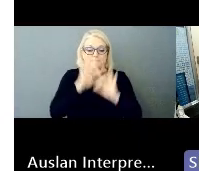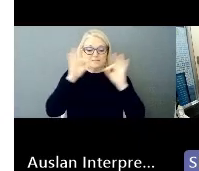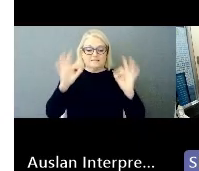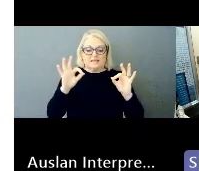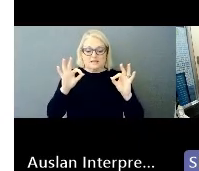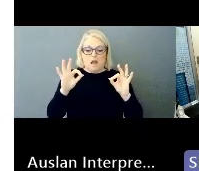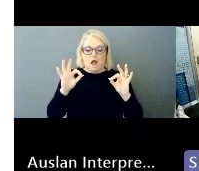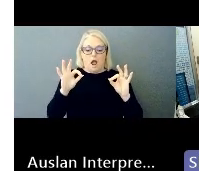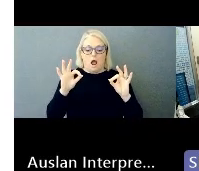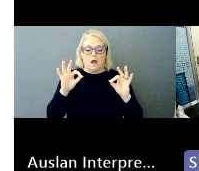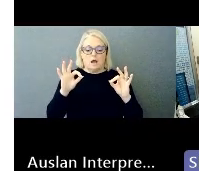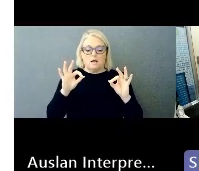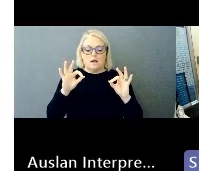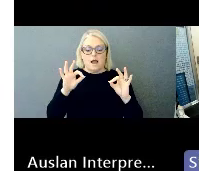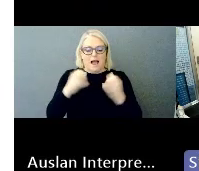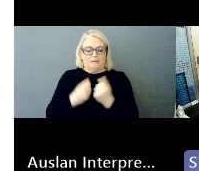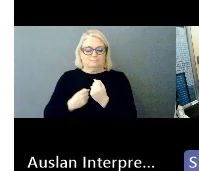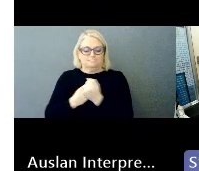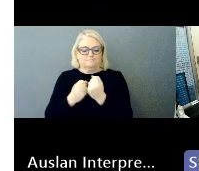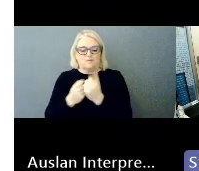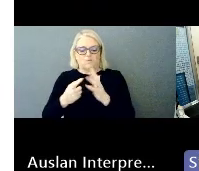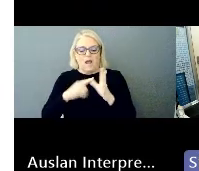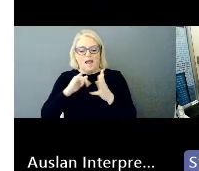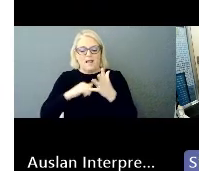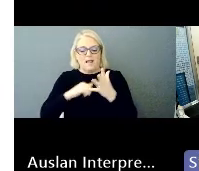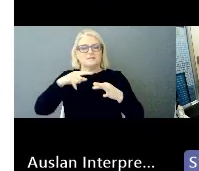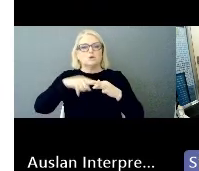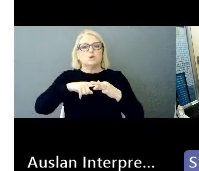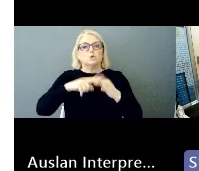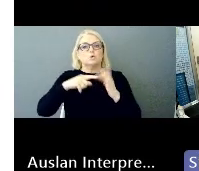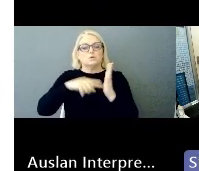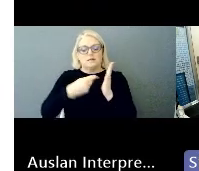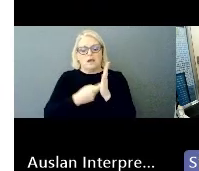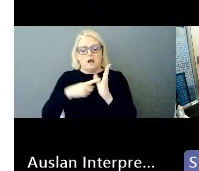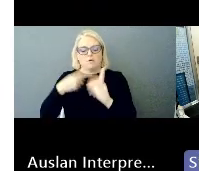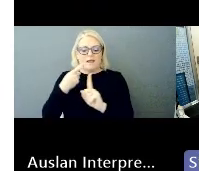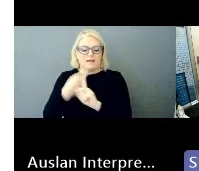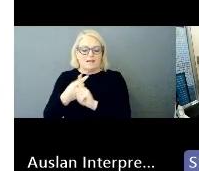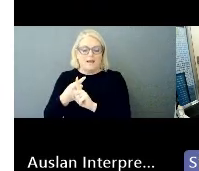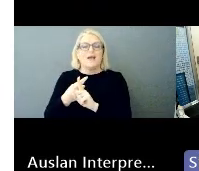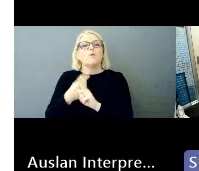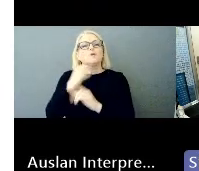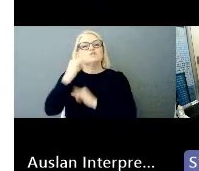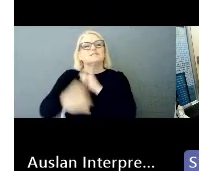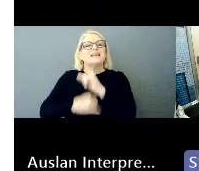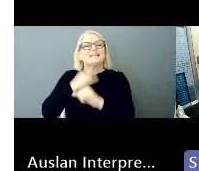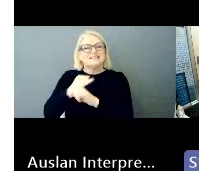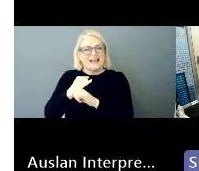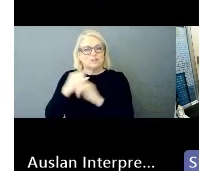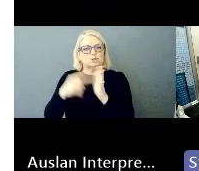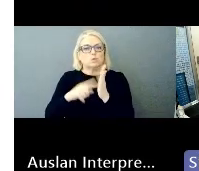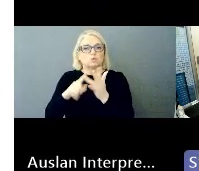which is an Aboriginal adaptation of the ASQ, which an international tool for developmental screening.